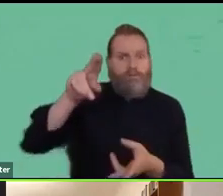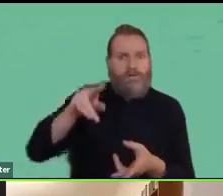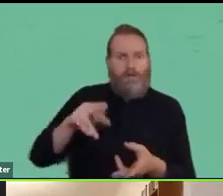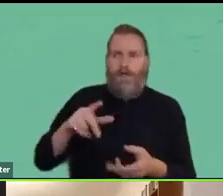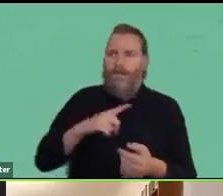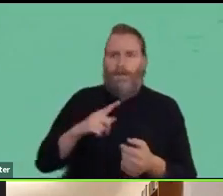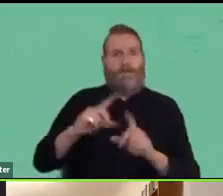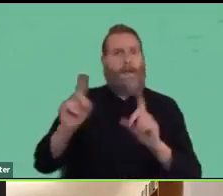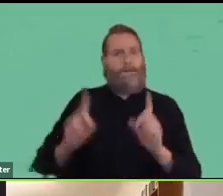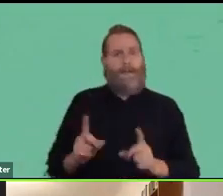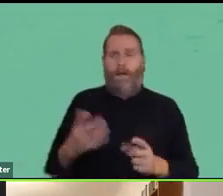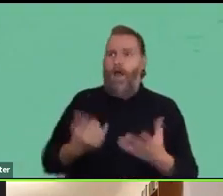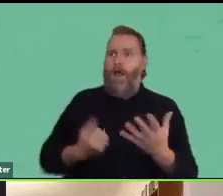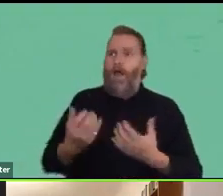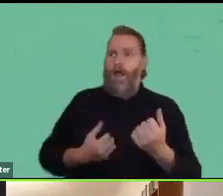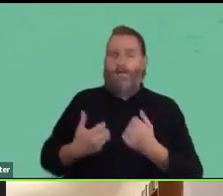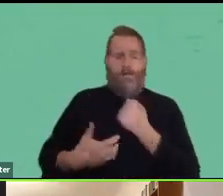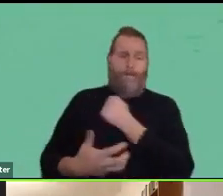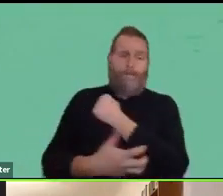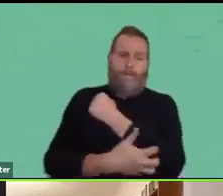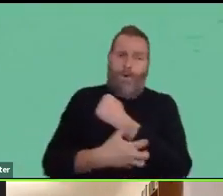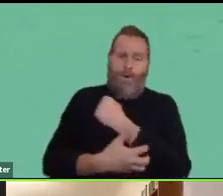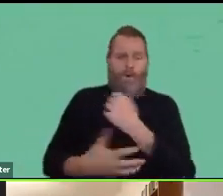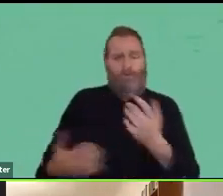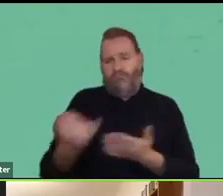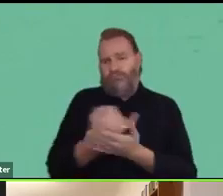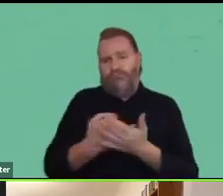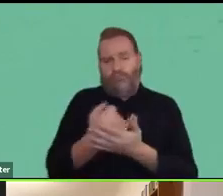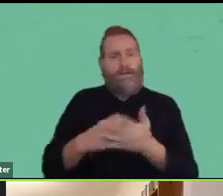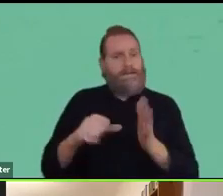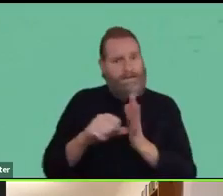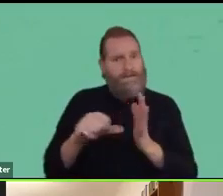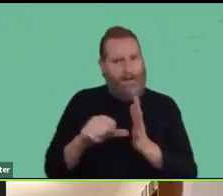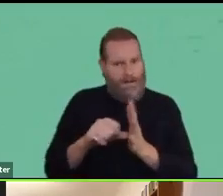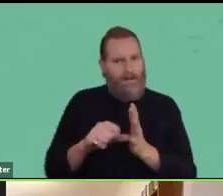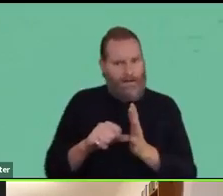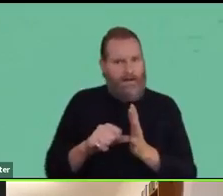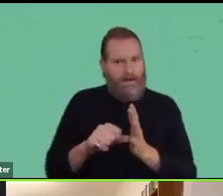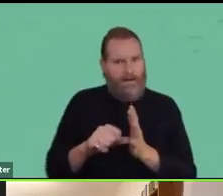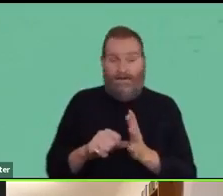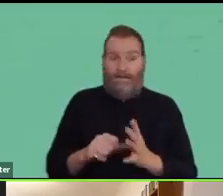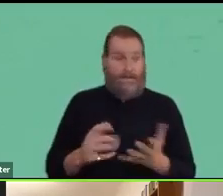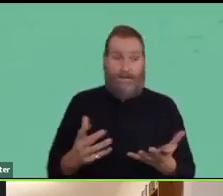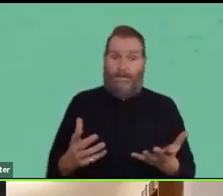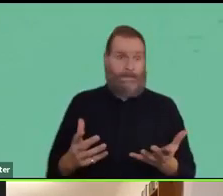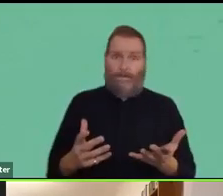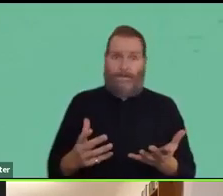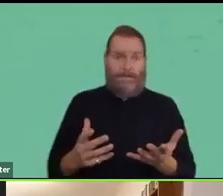are on at that level you know this is it just does not take people to what we actually need